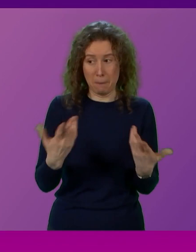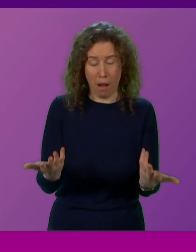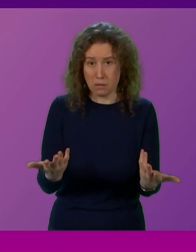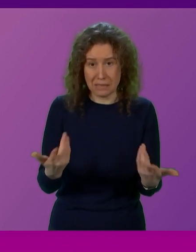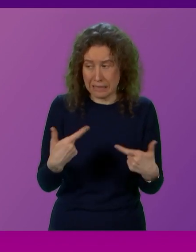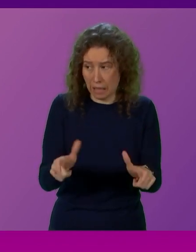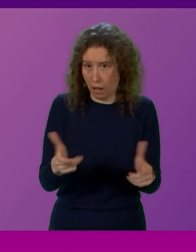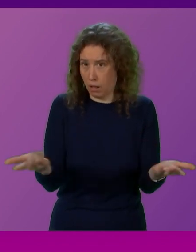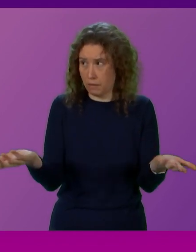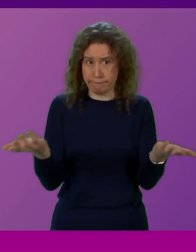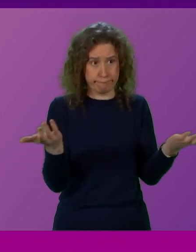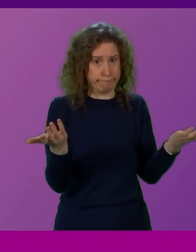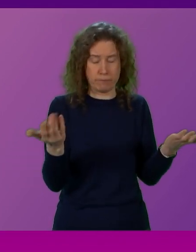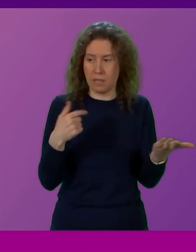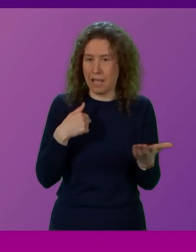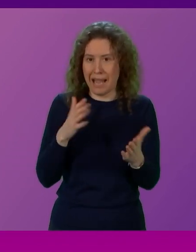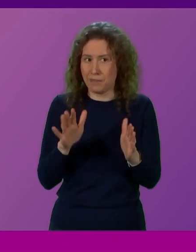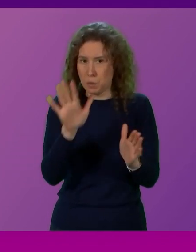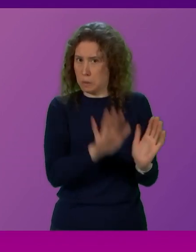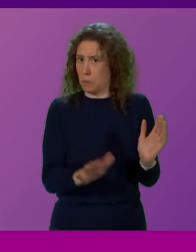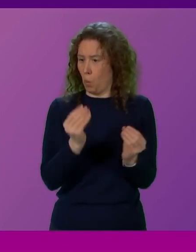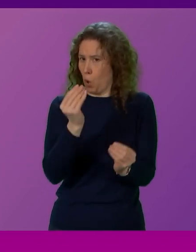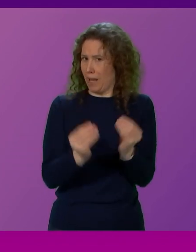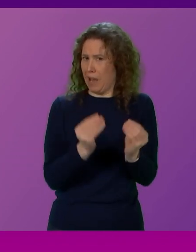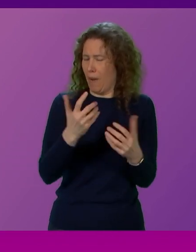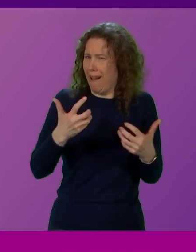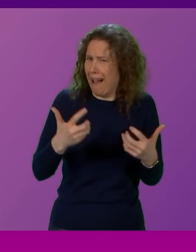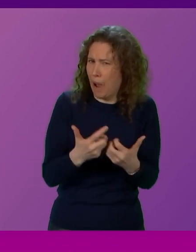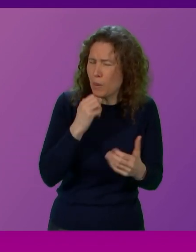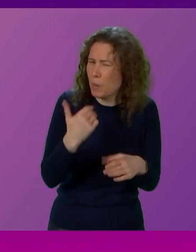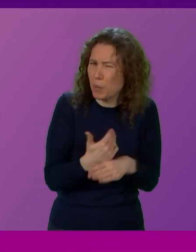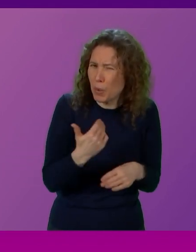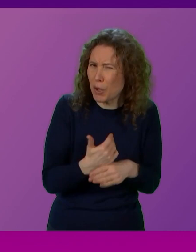they are being forced to take a best guess at how it is going to work.